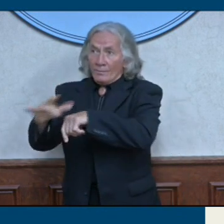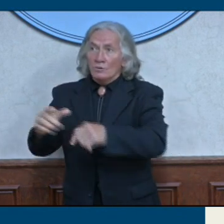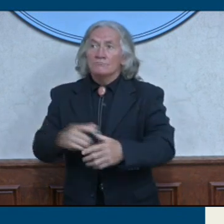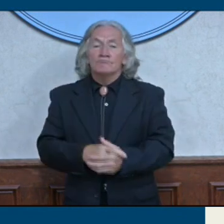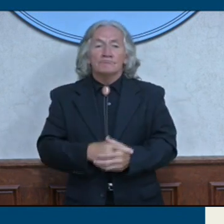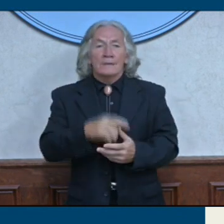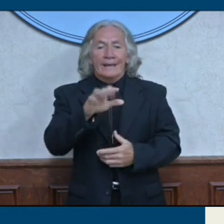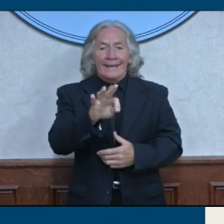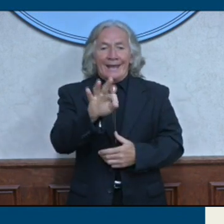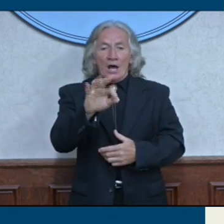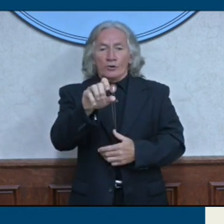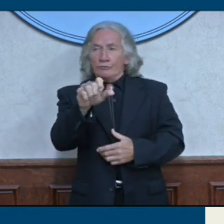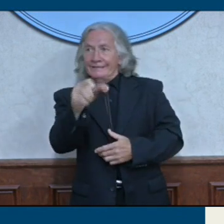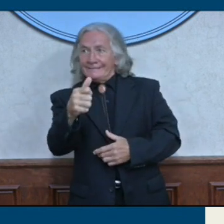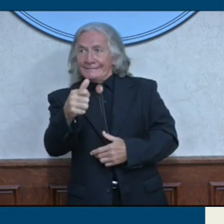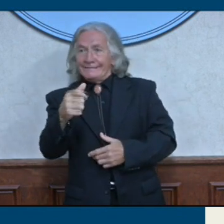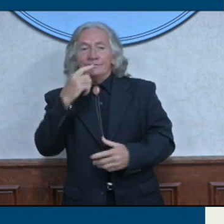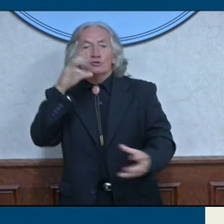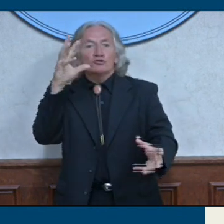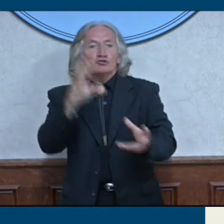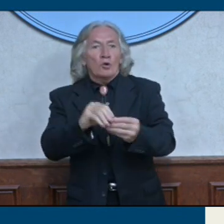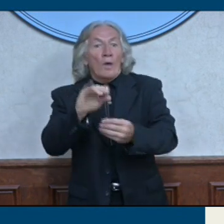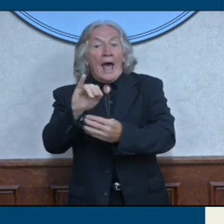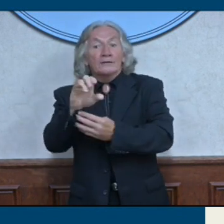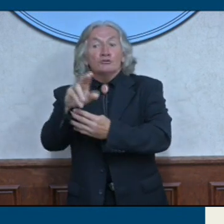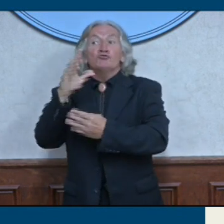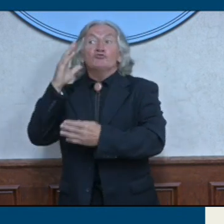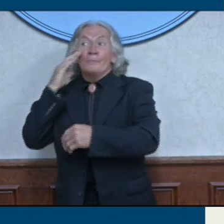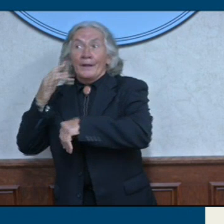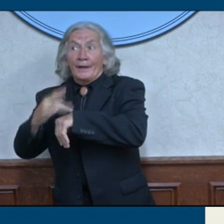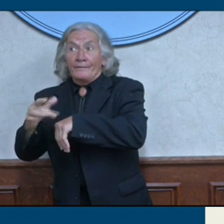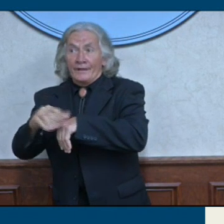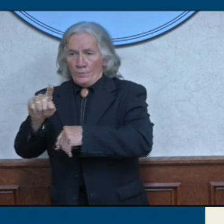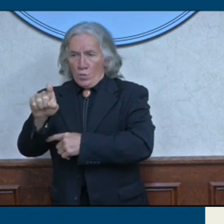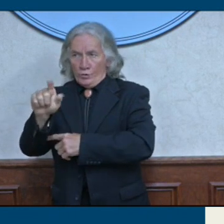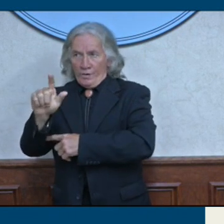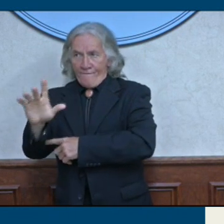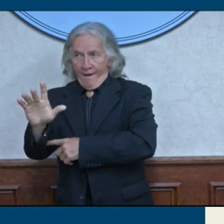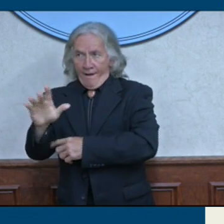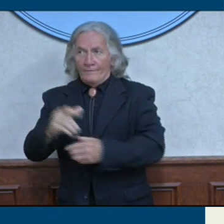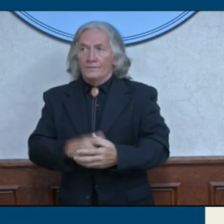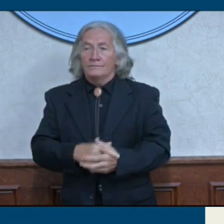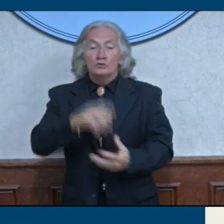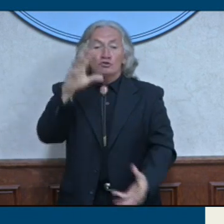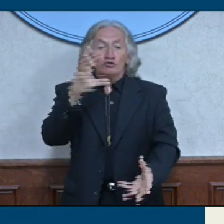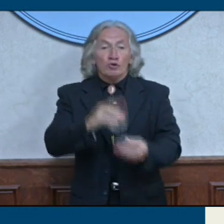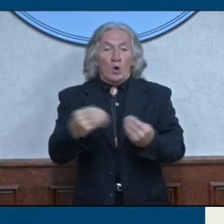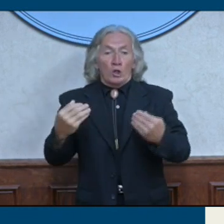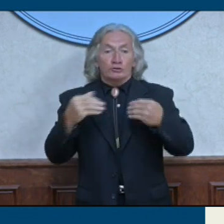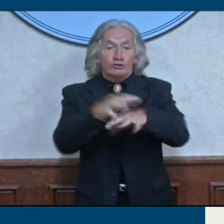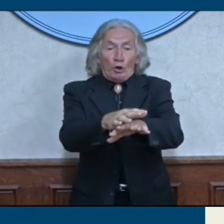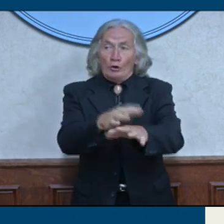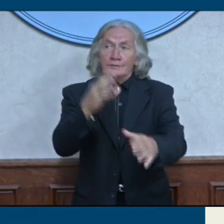A 185. AND THE AUSTIN AREA THAT IS ABOUT 3,250 BEDS AT 28% OF THOSE BEING AVAILABLE